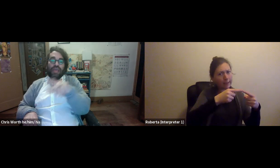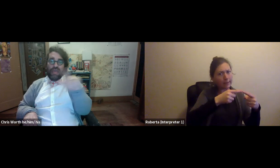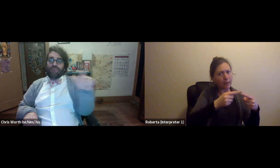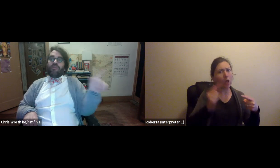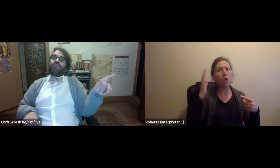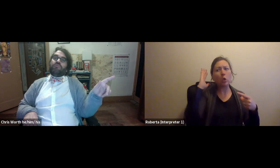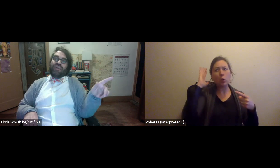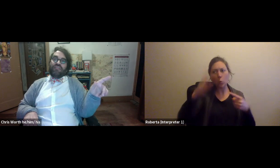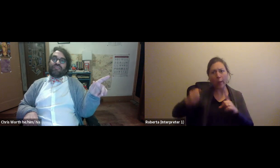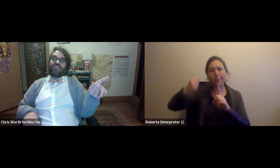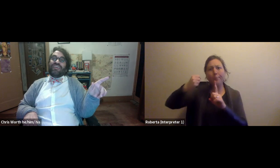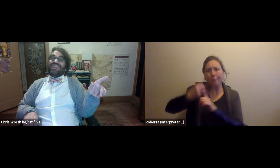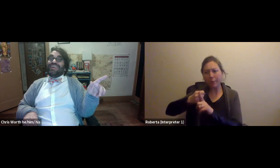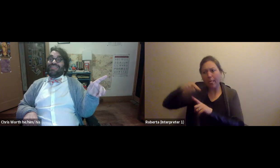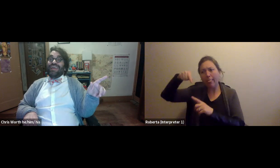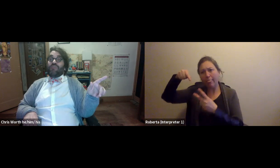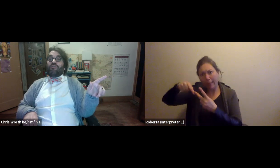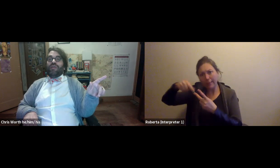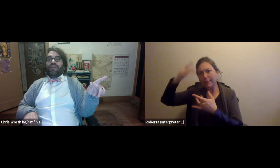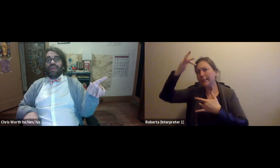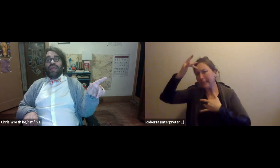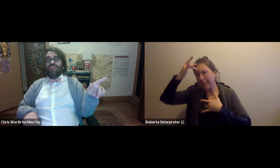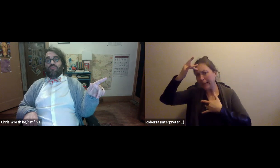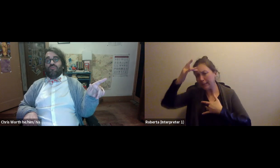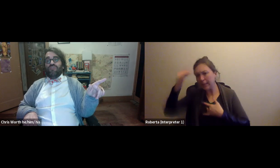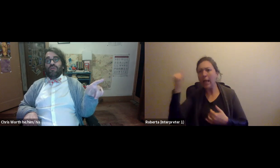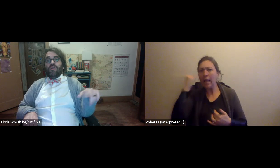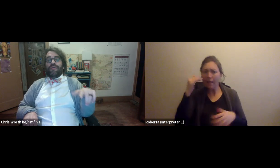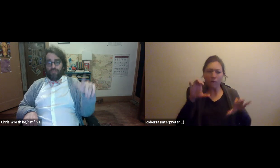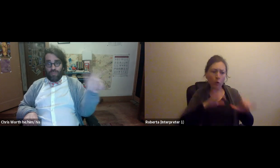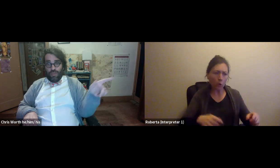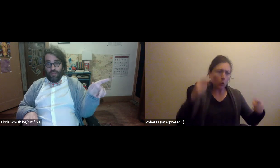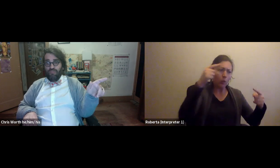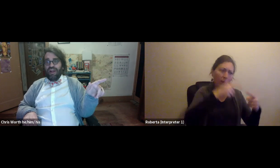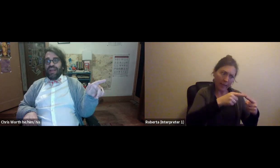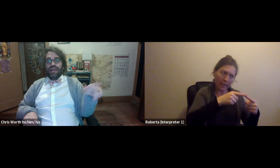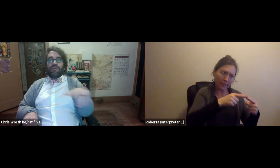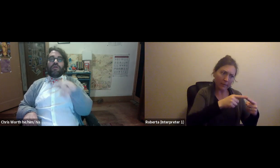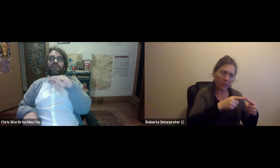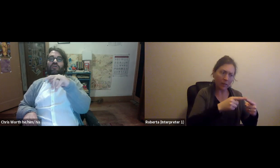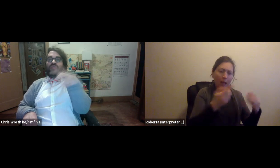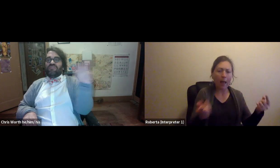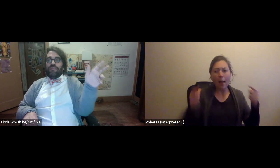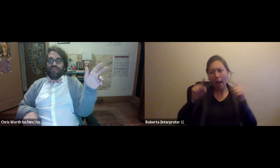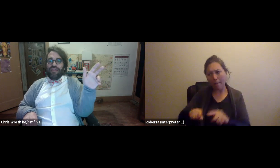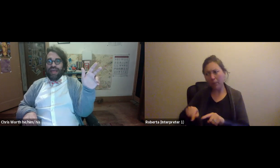If you do this, then you're going to get this person pregnant, or something like that.